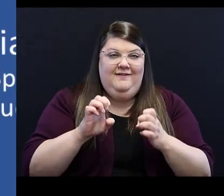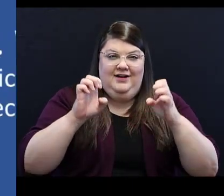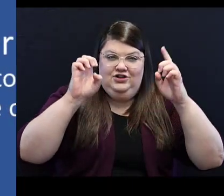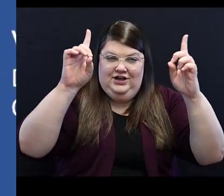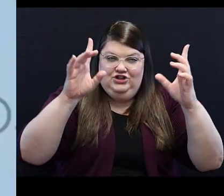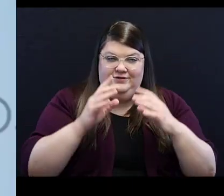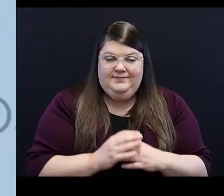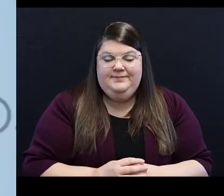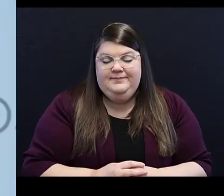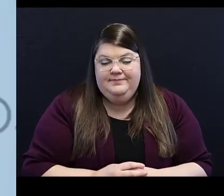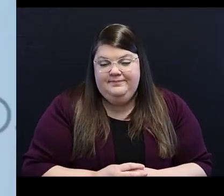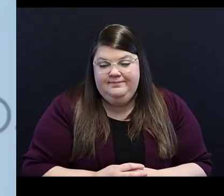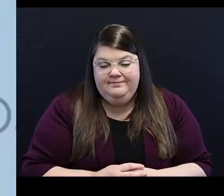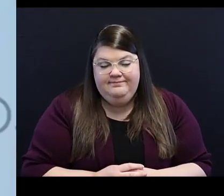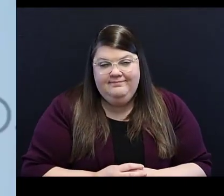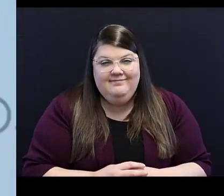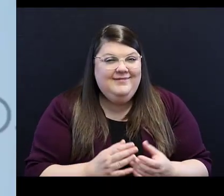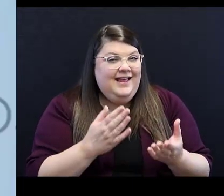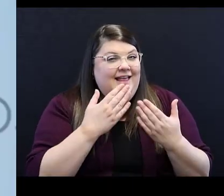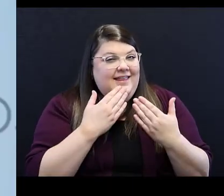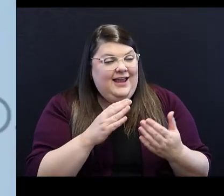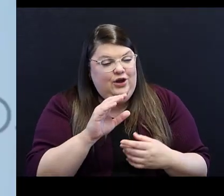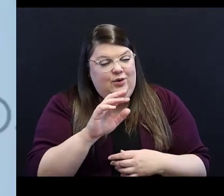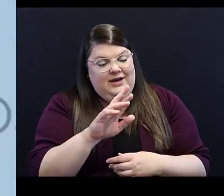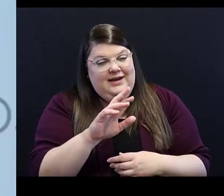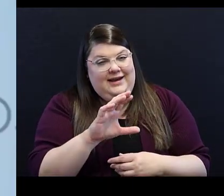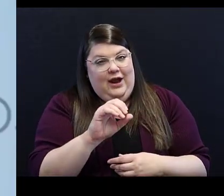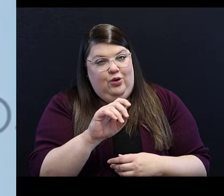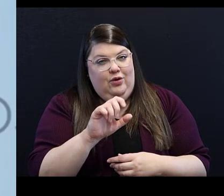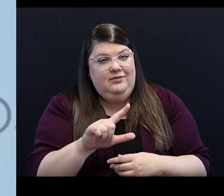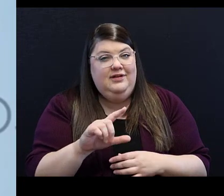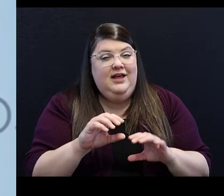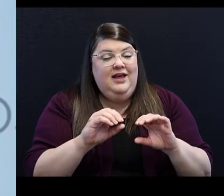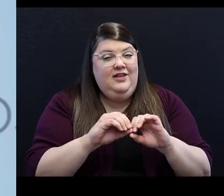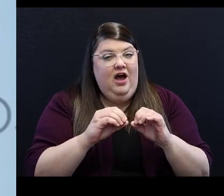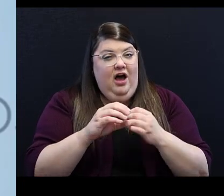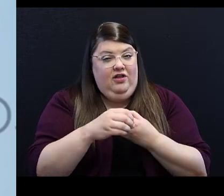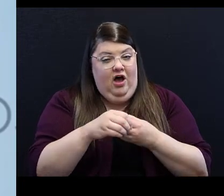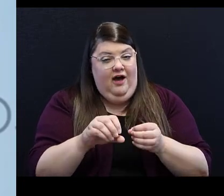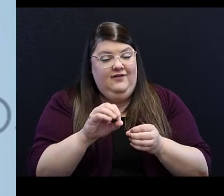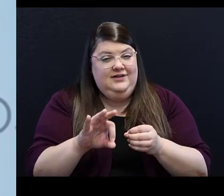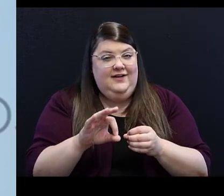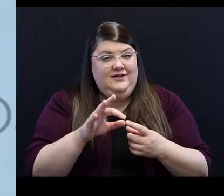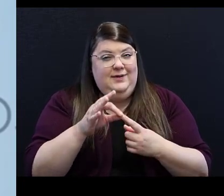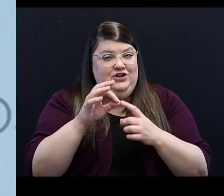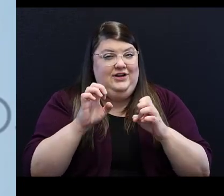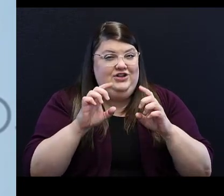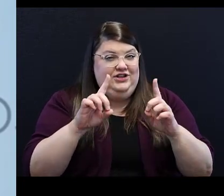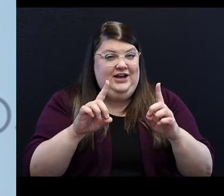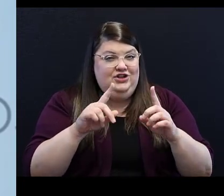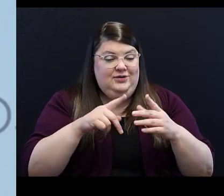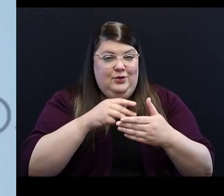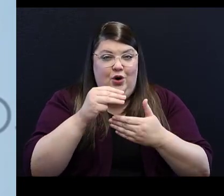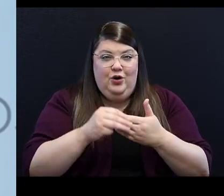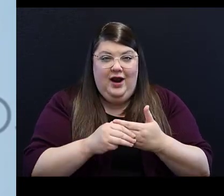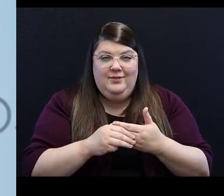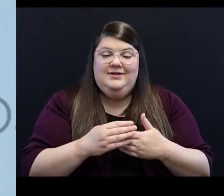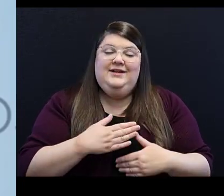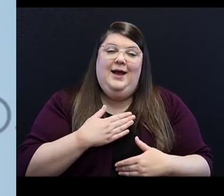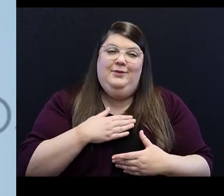Valerie Williams: Thank you, Carol. The Office of Special Education Programs is pleased to join you and our partners from